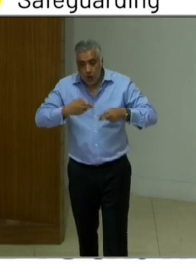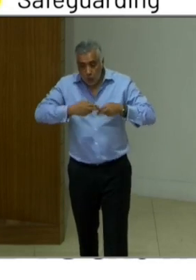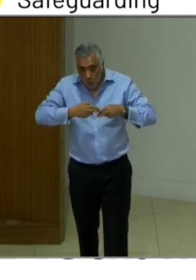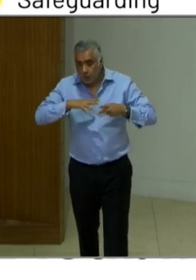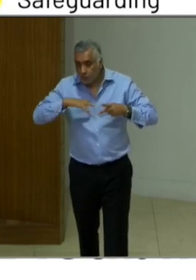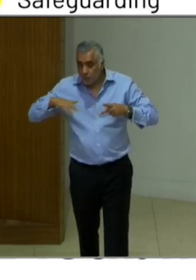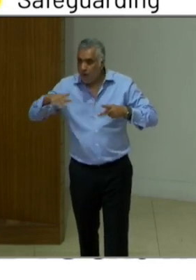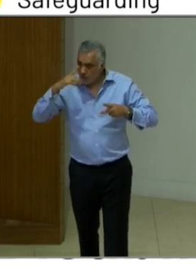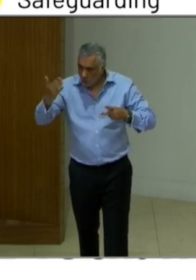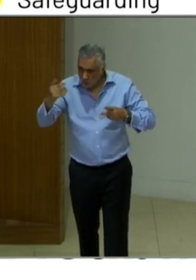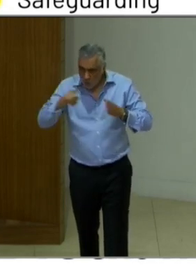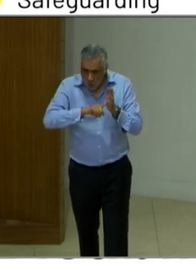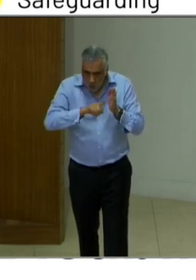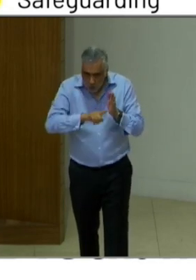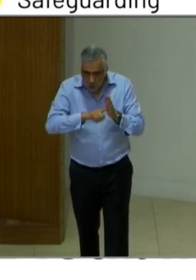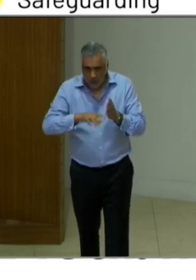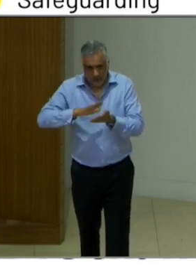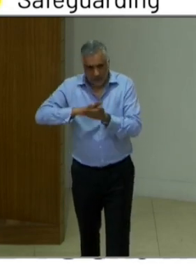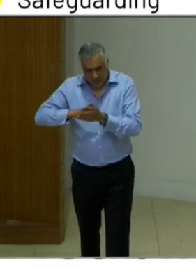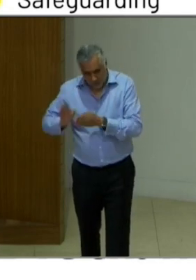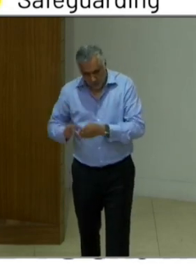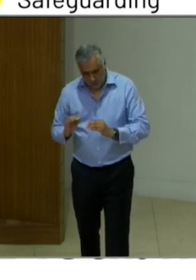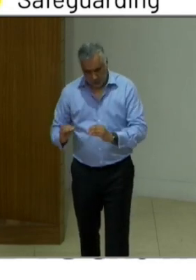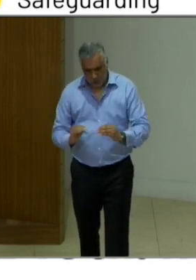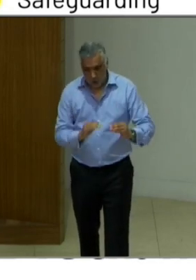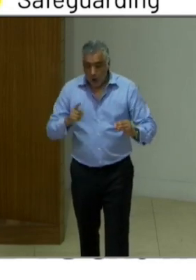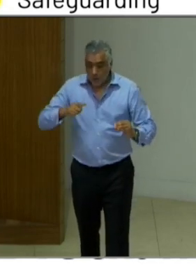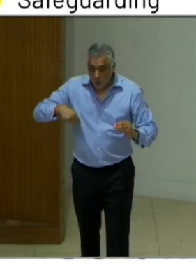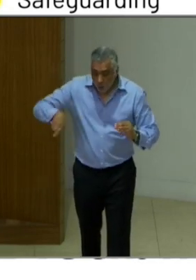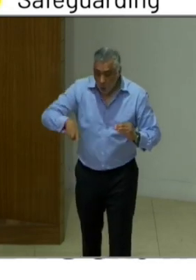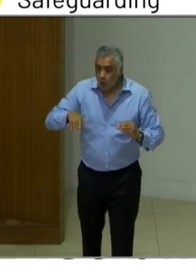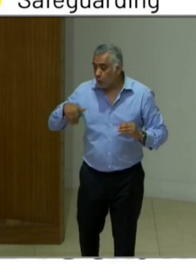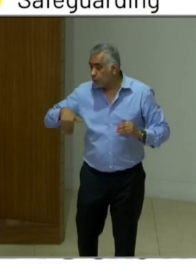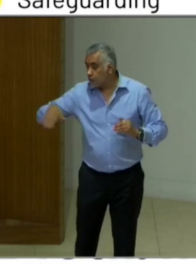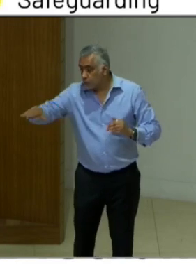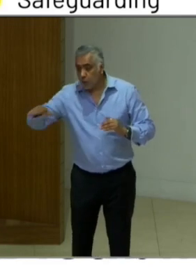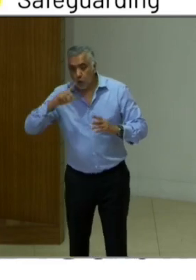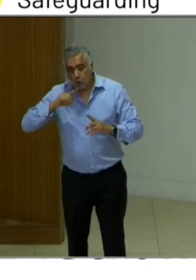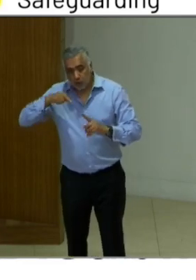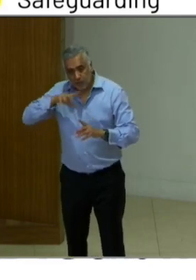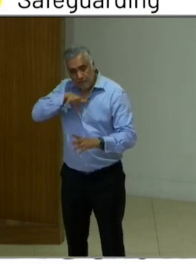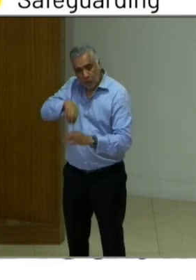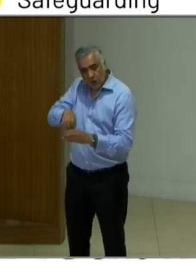for research and solid academic preparation for those destined to be missioned to this area of the Church.